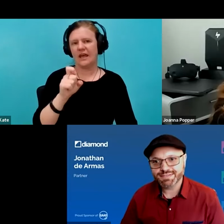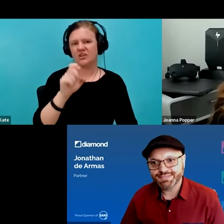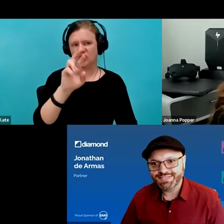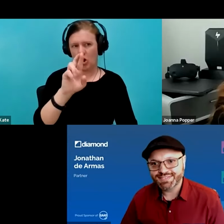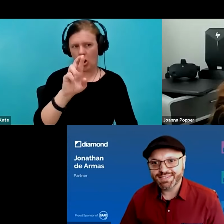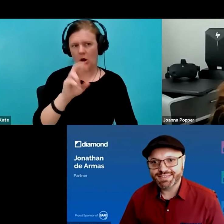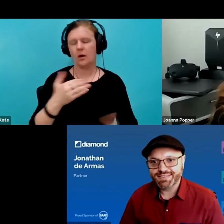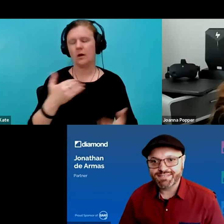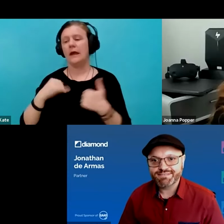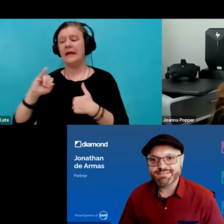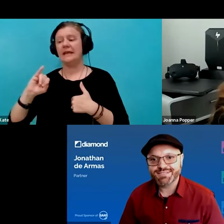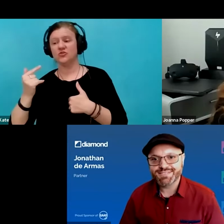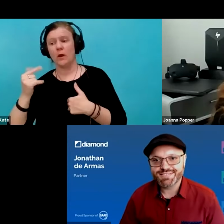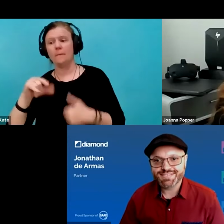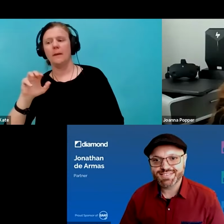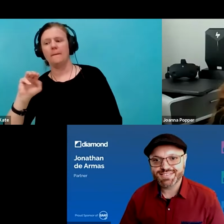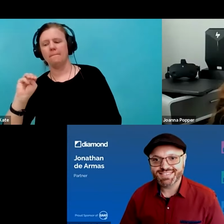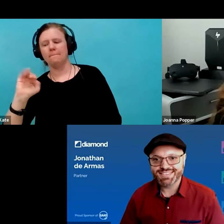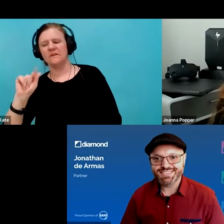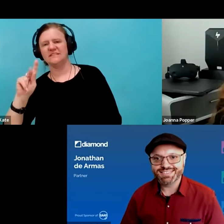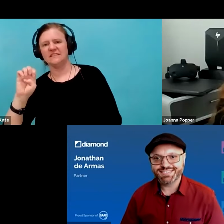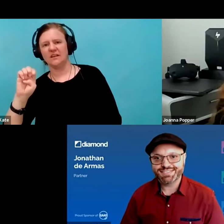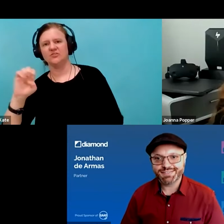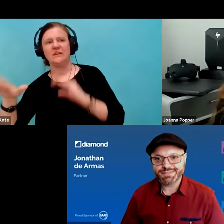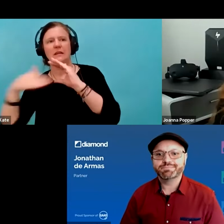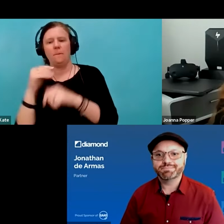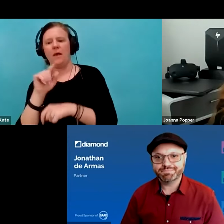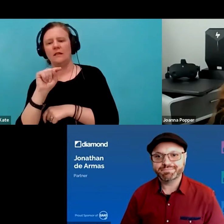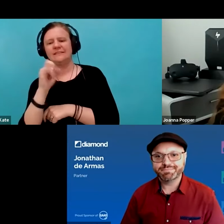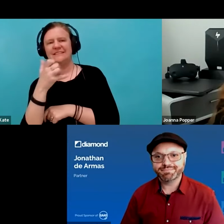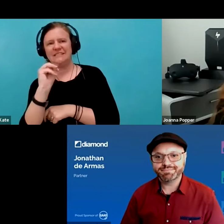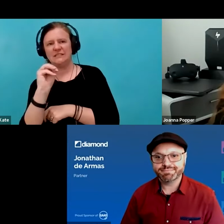Christina Heller: And you can also shoot us an email team at Metastage.com and